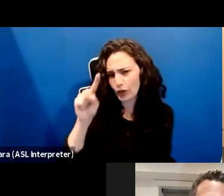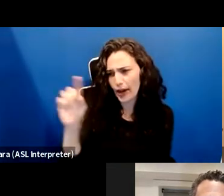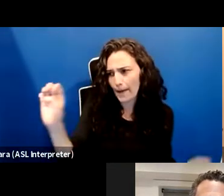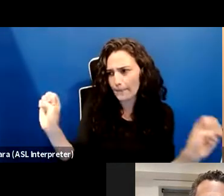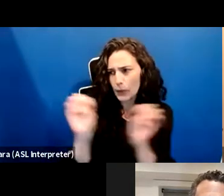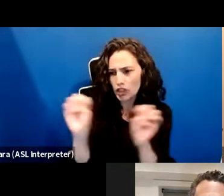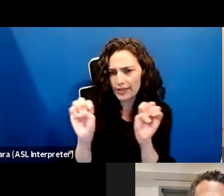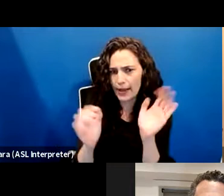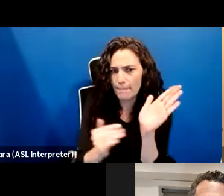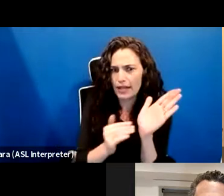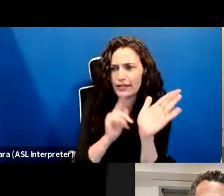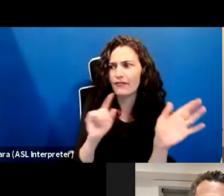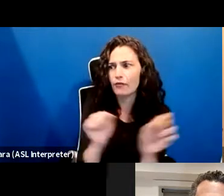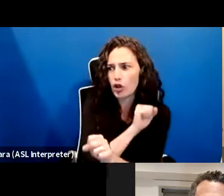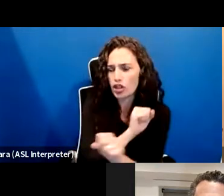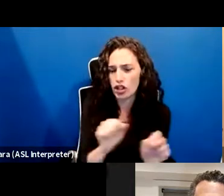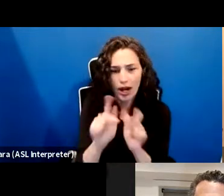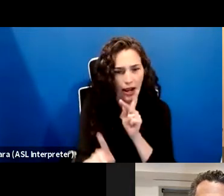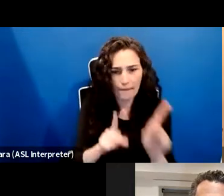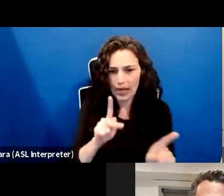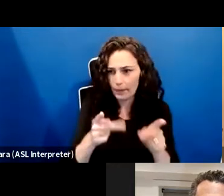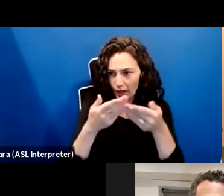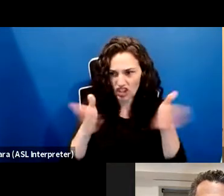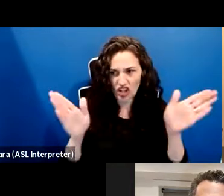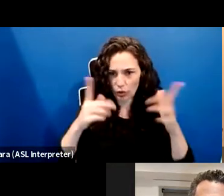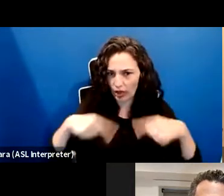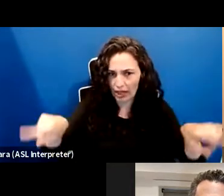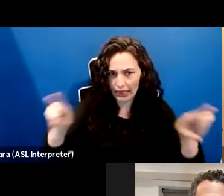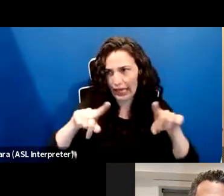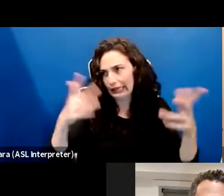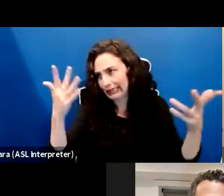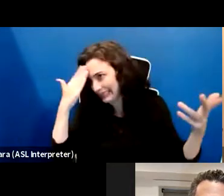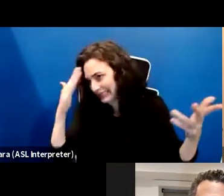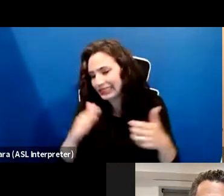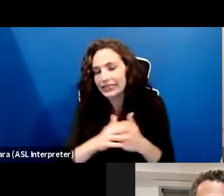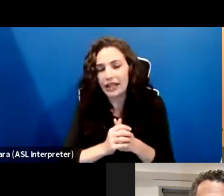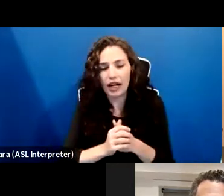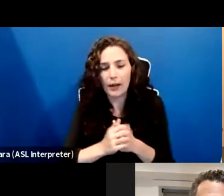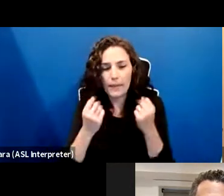I think the population in general, you know, the biggest question I get is, so what is the craziest thing